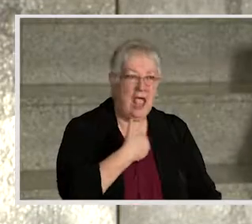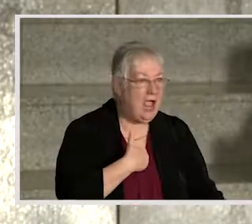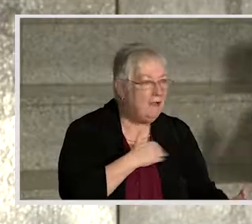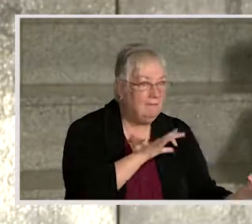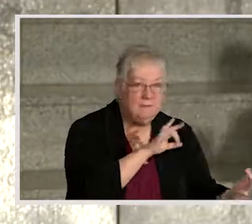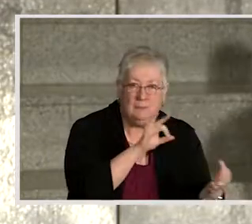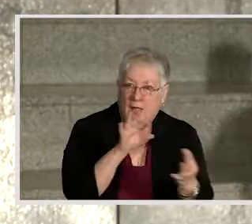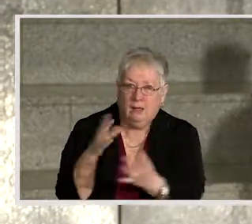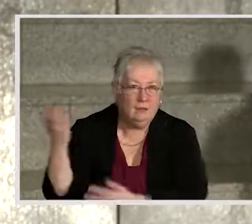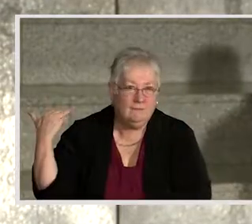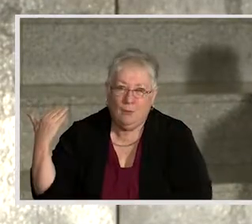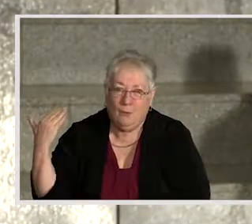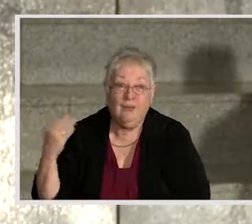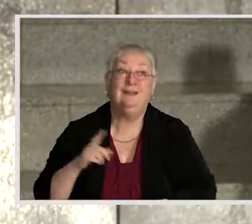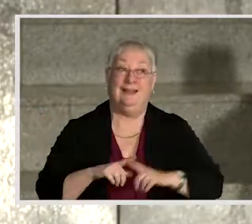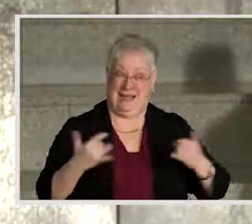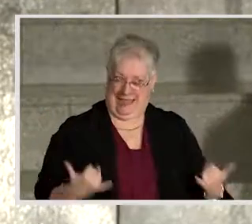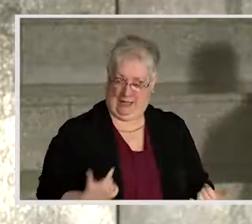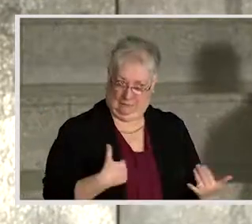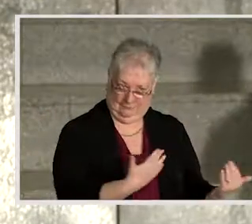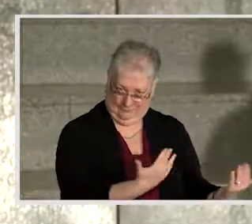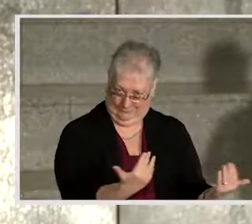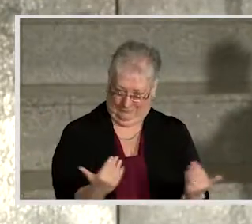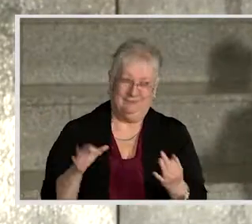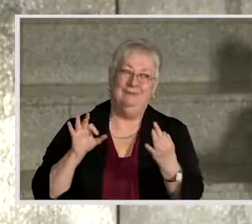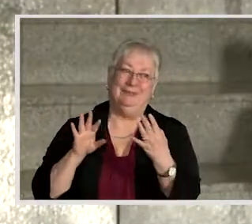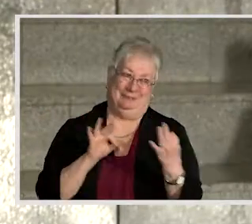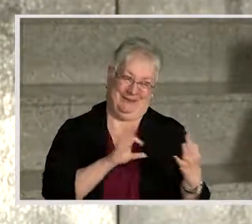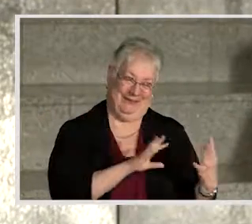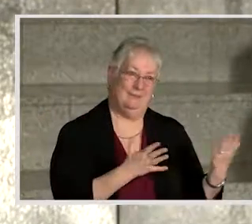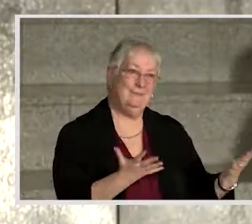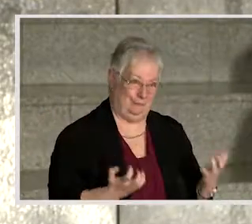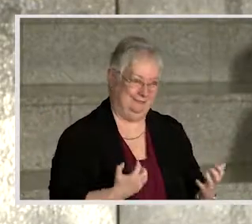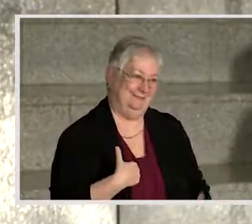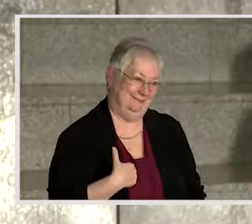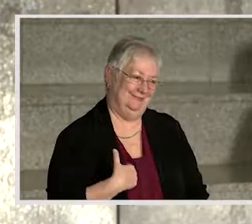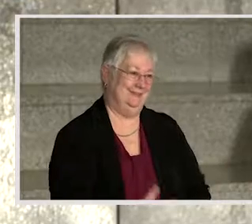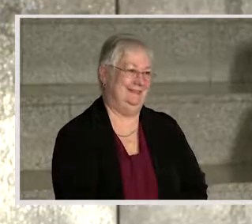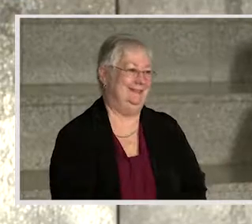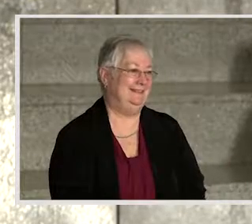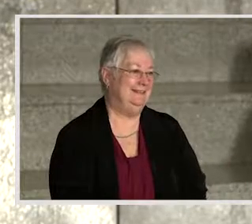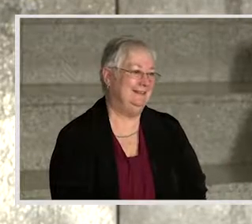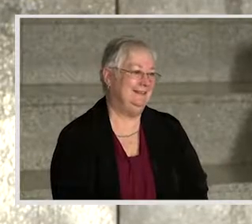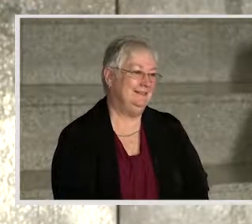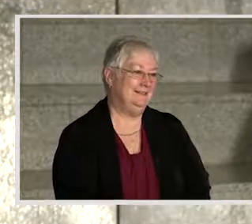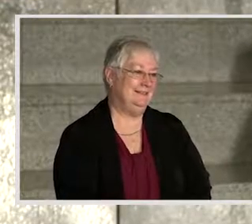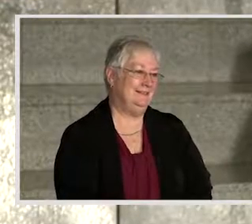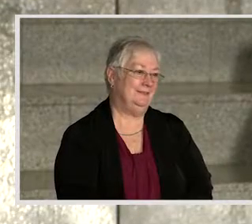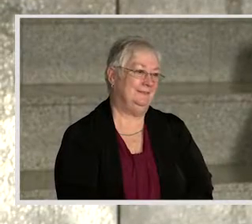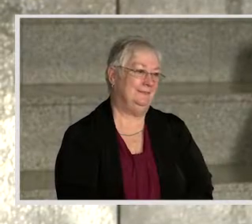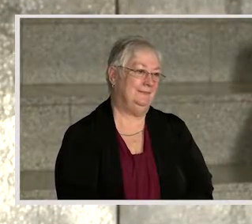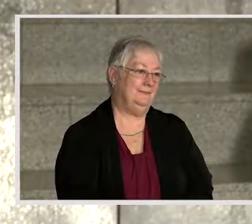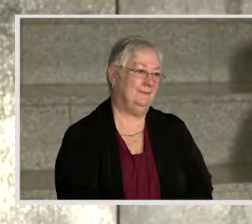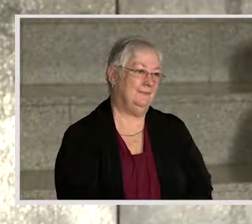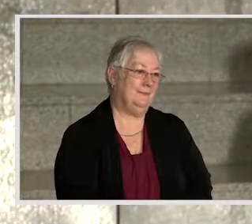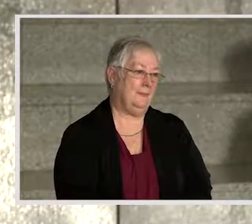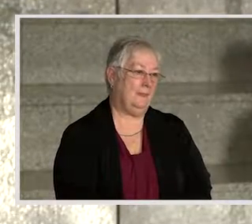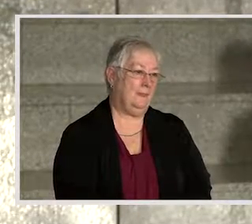COUNCIL AND DEMAND THAT EVERYTHING BE CHANGED AROUND WHEN AT THAT POINT IT IS REALLY VERY DIFFICULT TO MAKE WHOLESALE